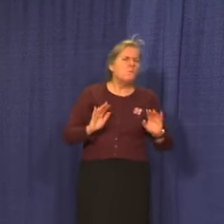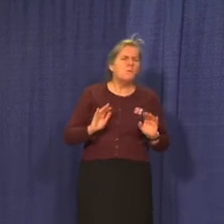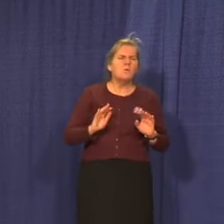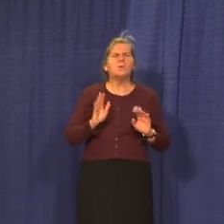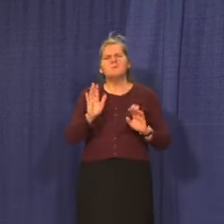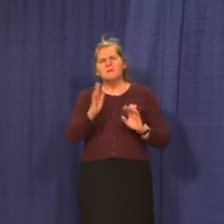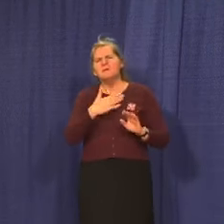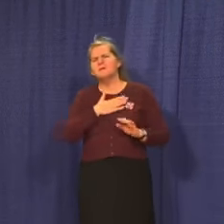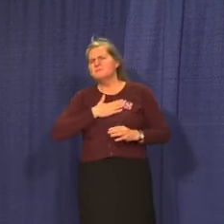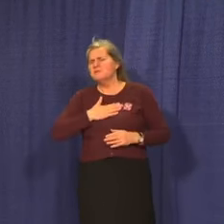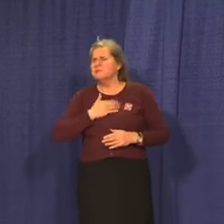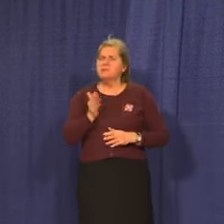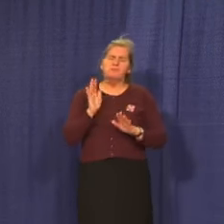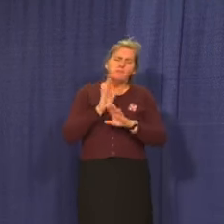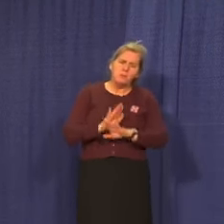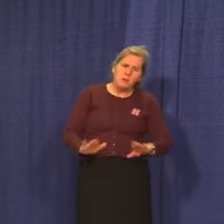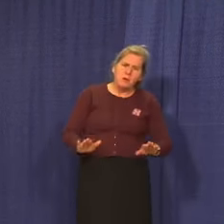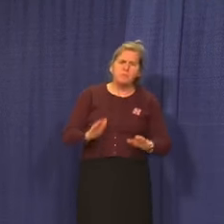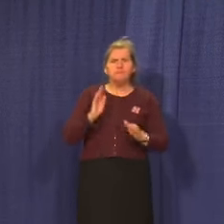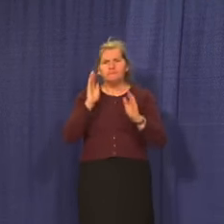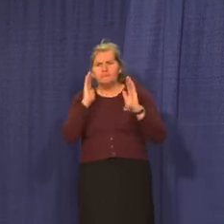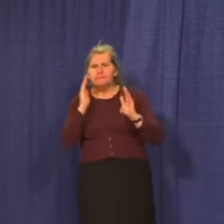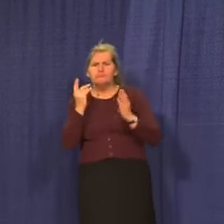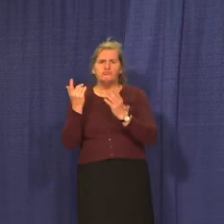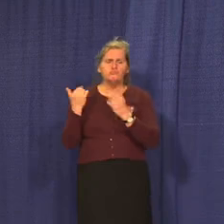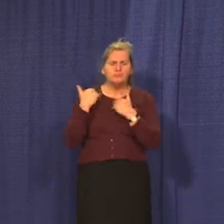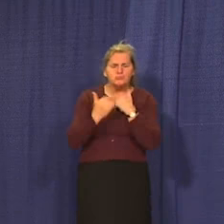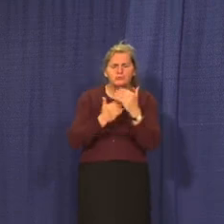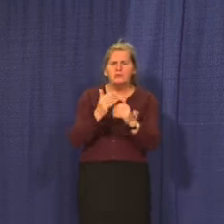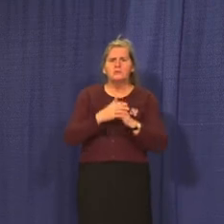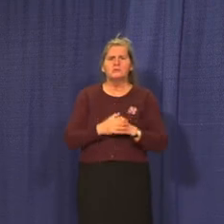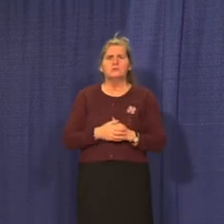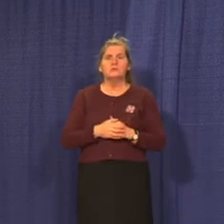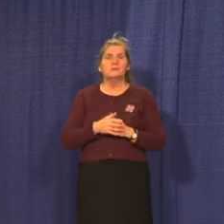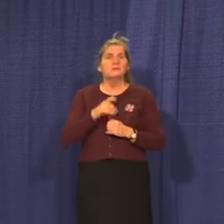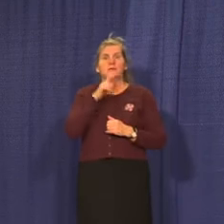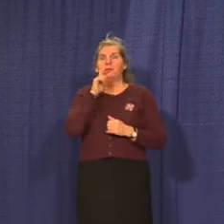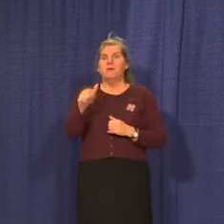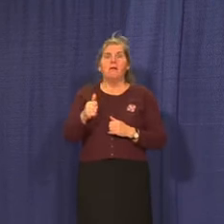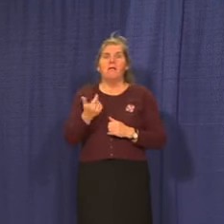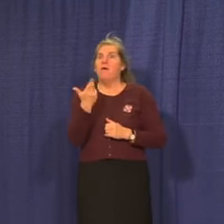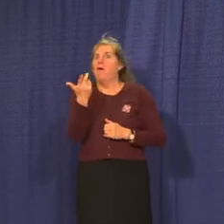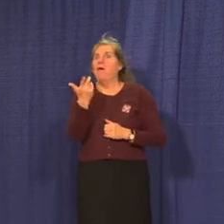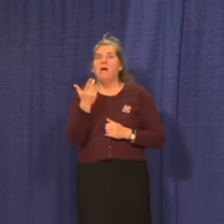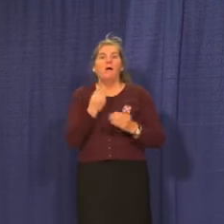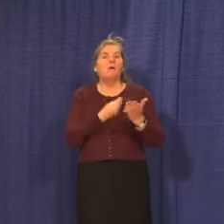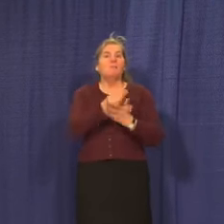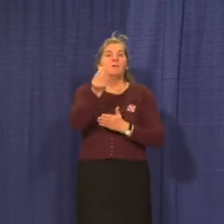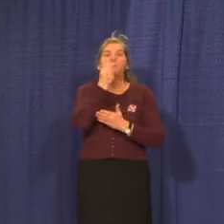VIGILANT AND STAY CALM. THERE IS NO NEED TO EMPTY SHELLS OF GROCERY STORES EITHER.